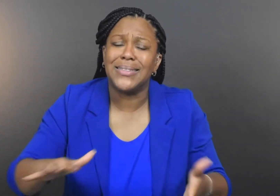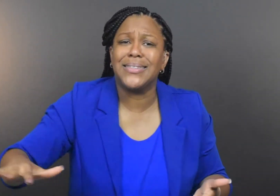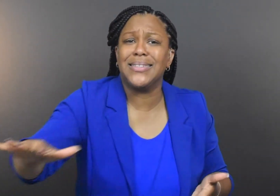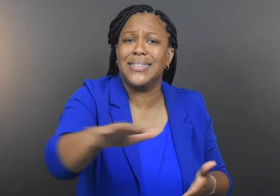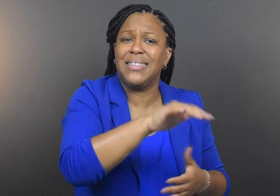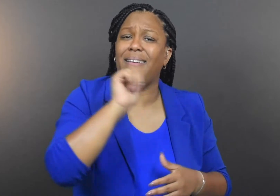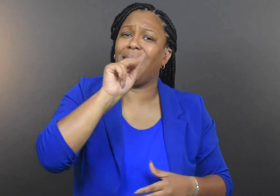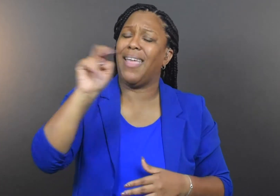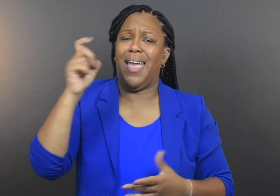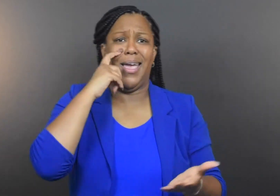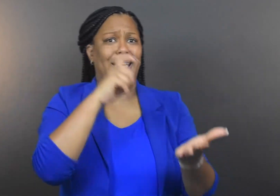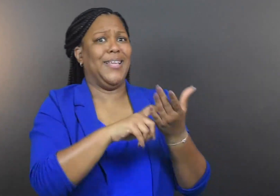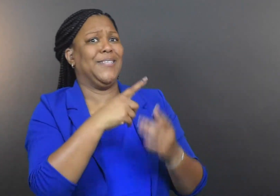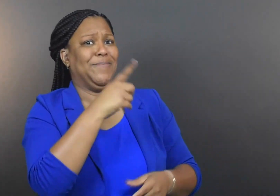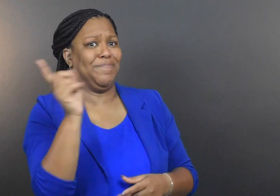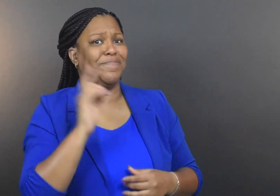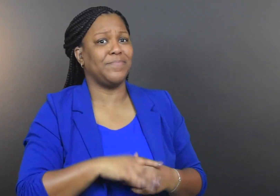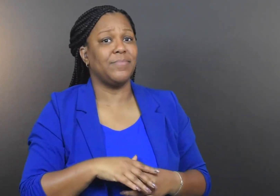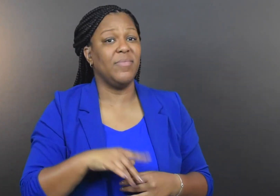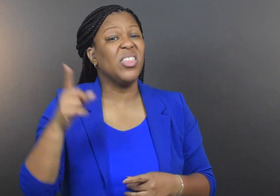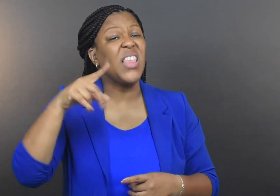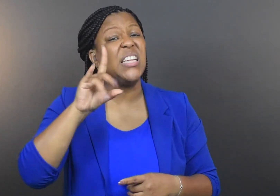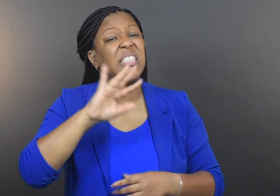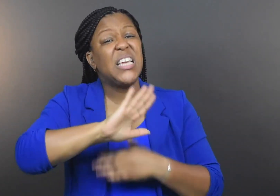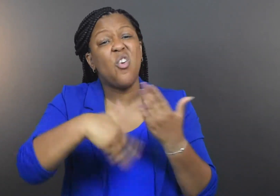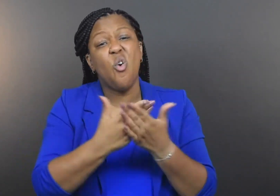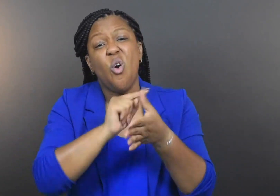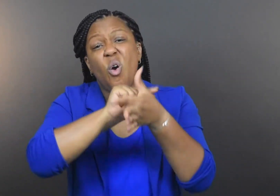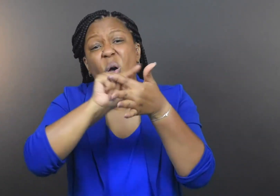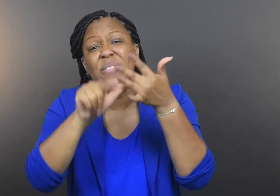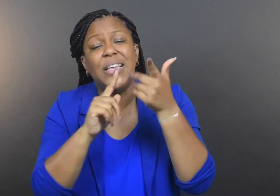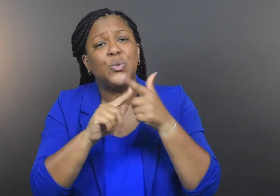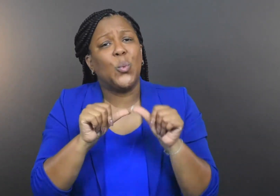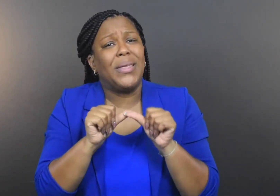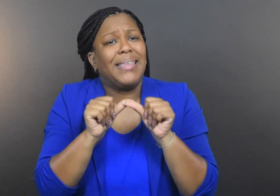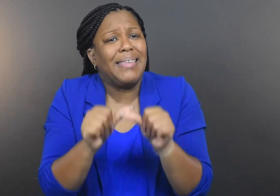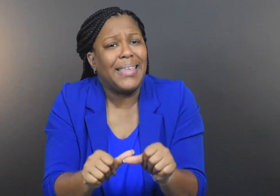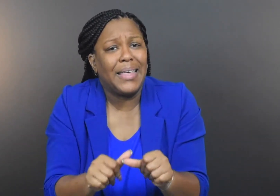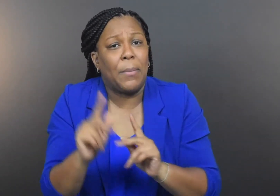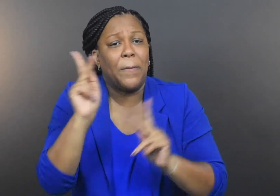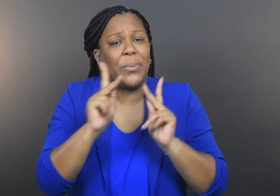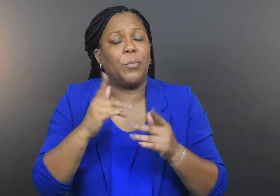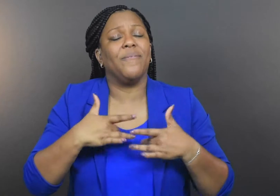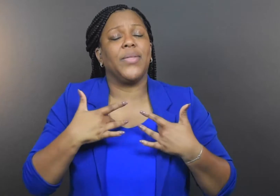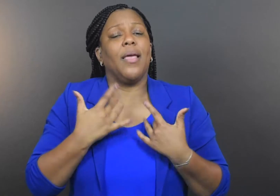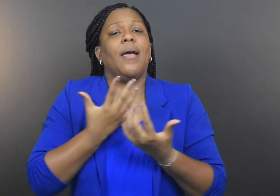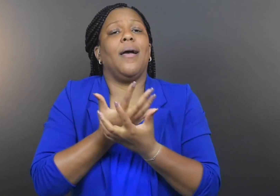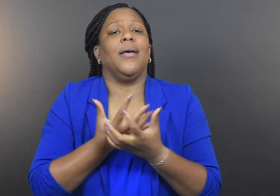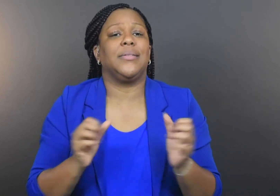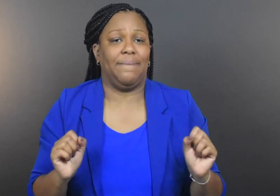and the rabbi gave a blessing,” Anne says. “They did all these things to help keep people safer.”